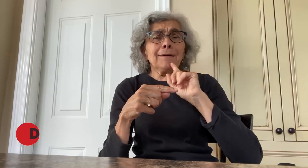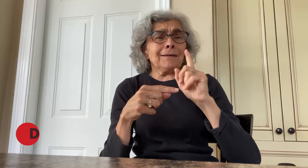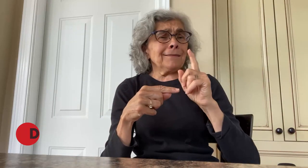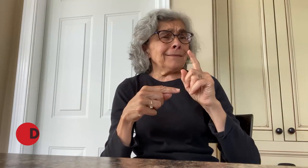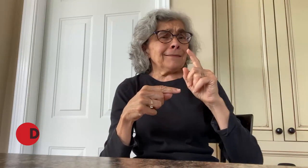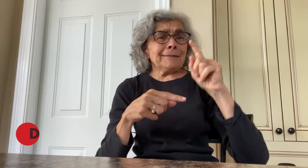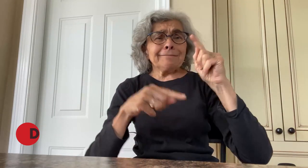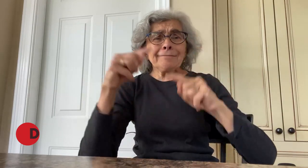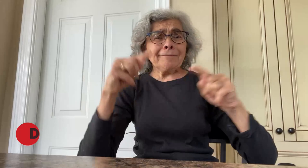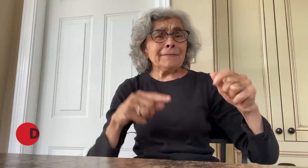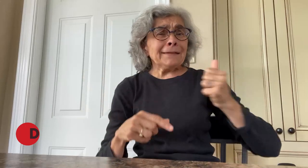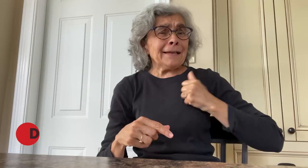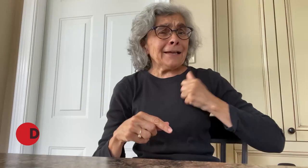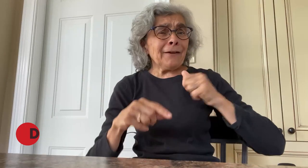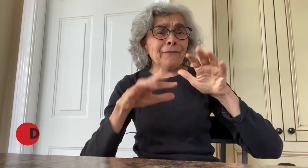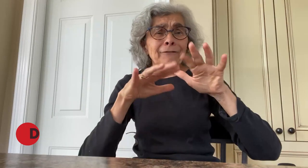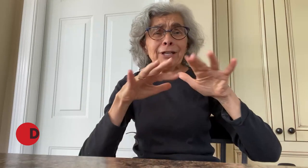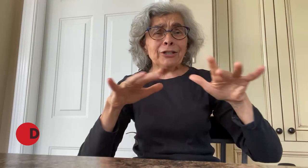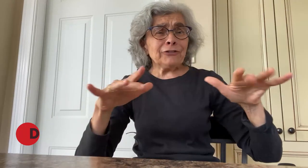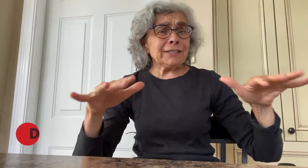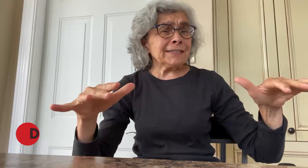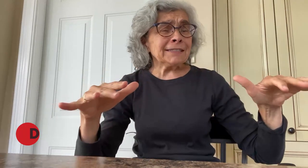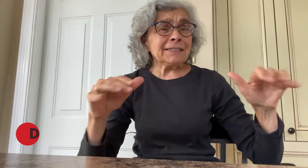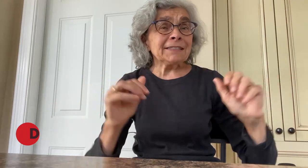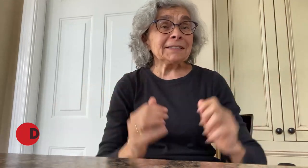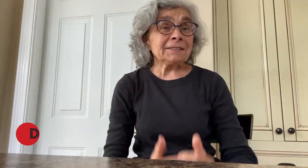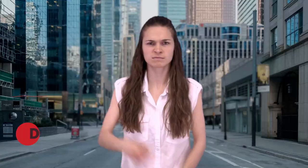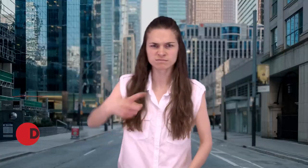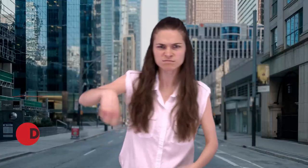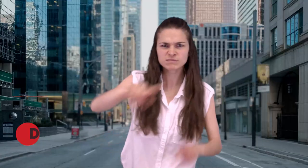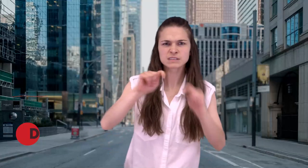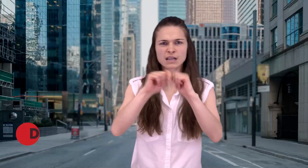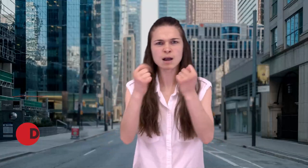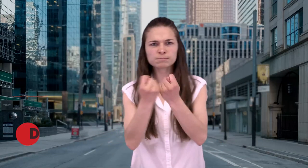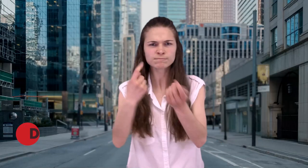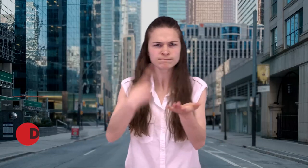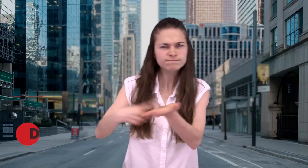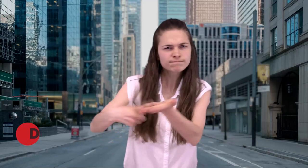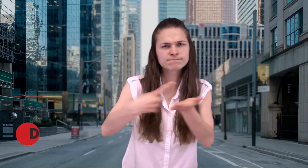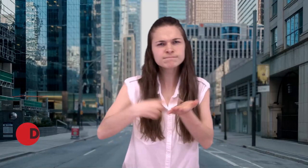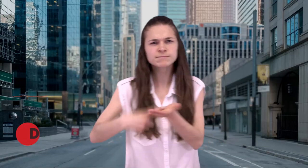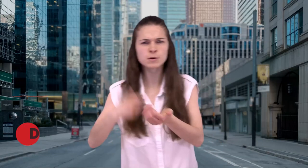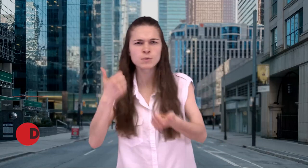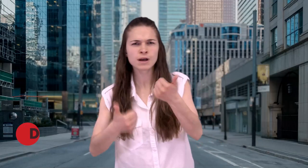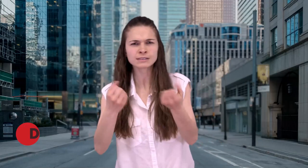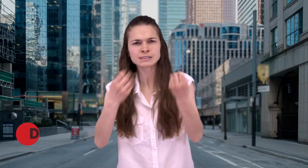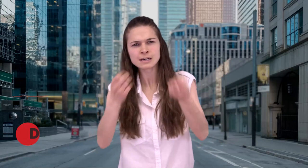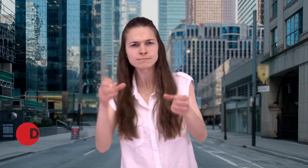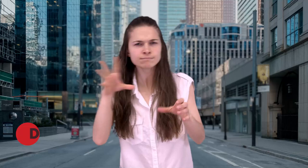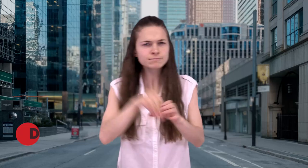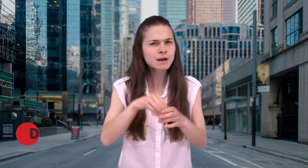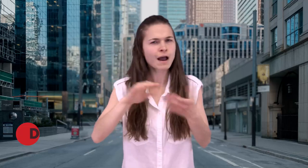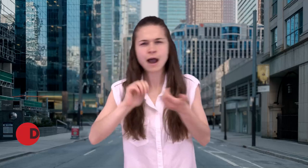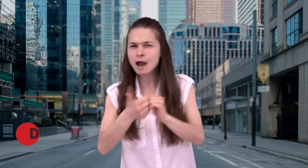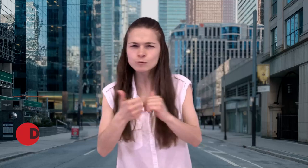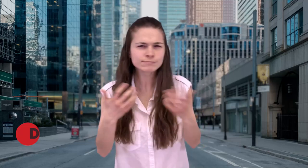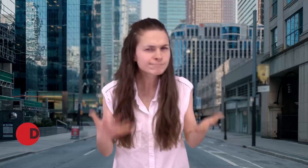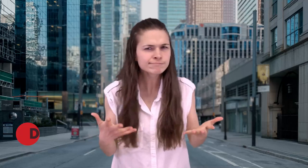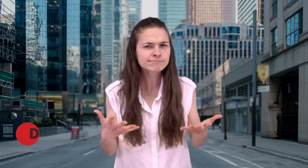all resonance with diversity. [Nicole]: How did the team determine which sign to include?